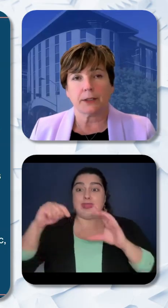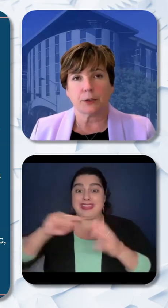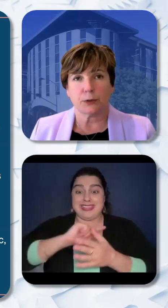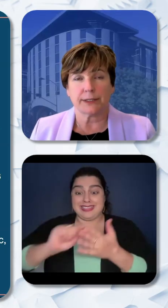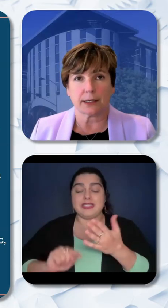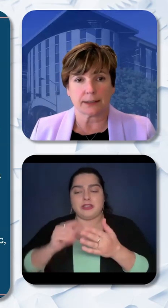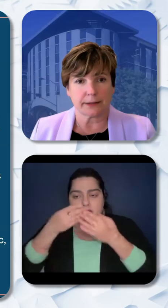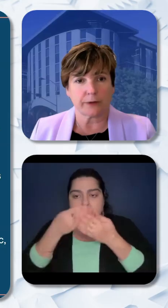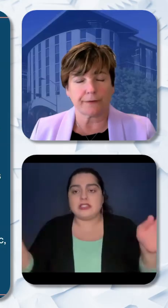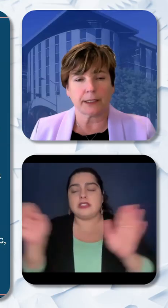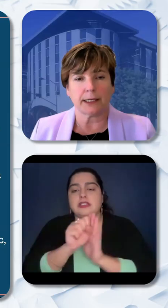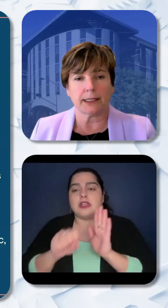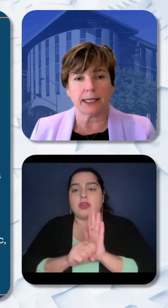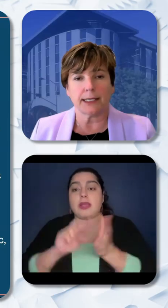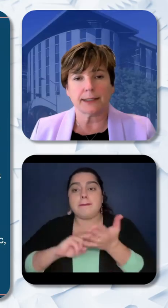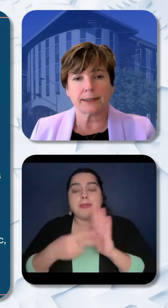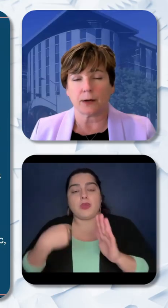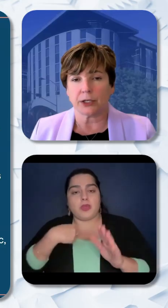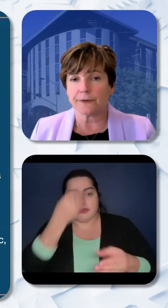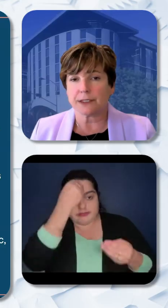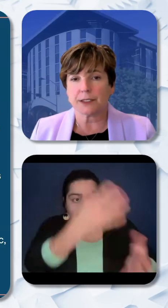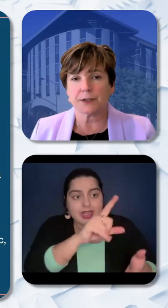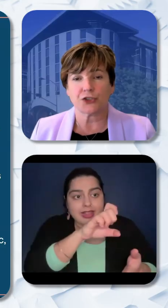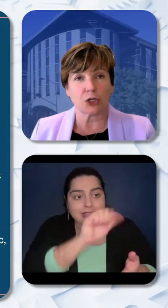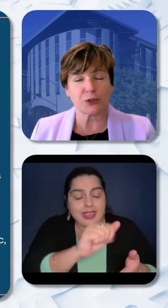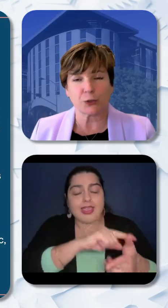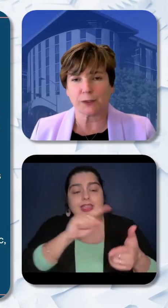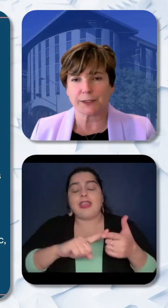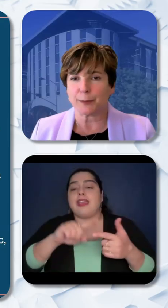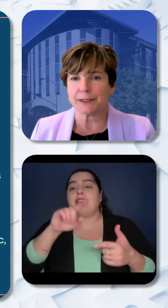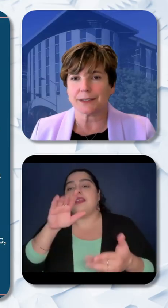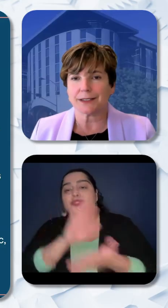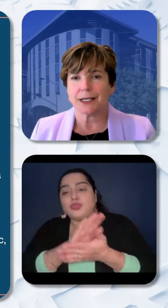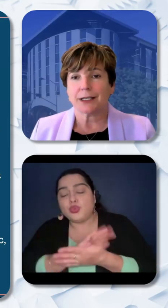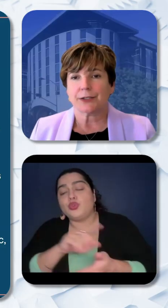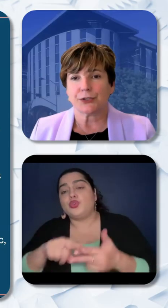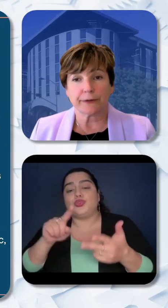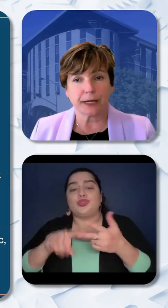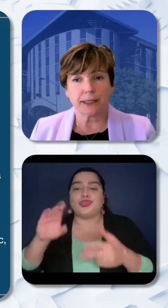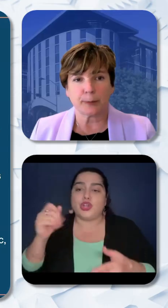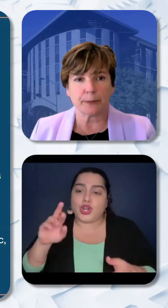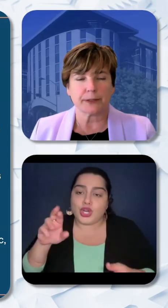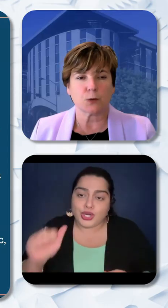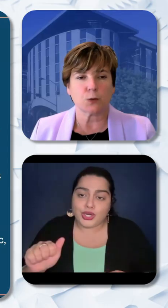It includes us notifying LEAs, county offices, charter schools, SELPAs, certified nonpublic